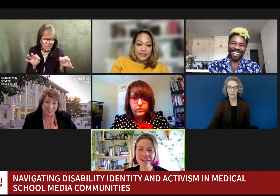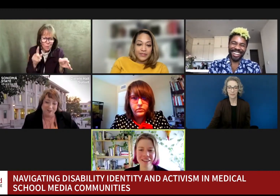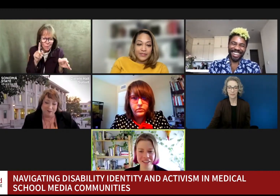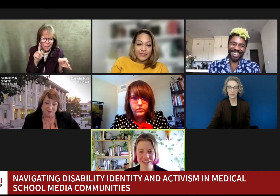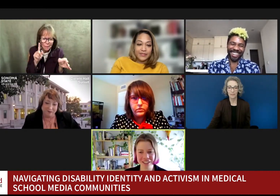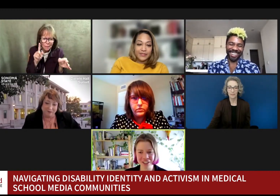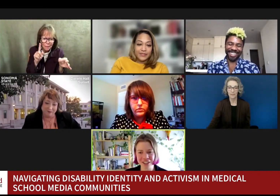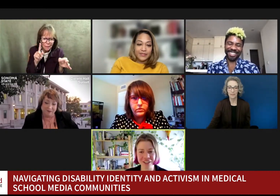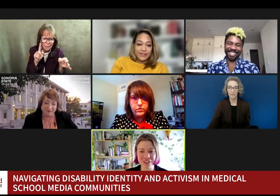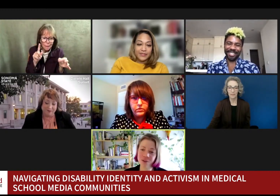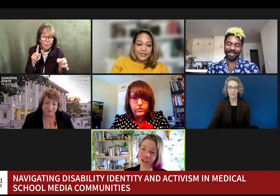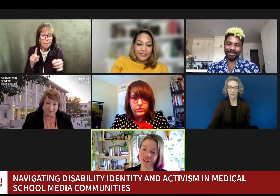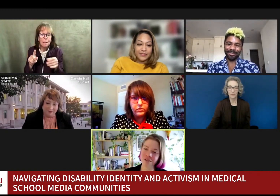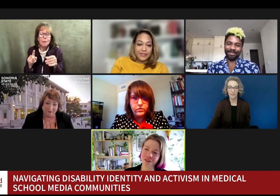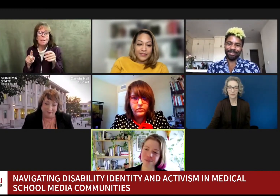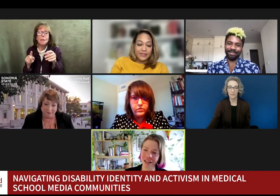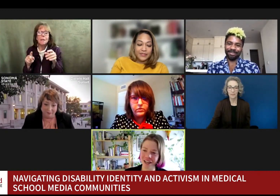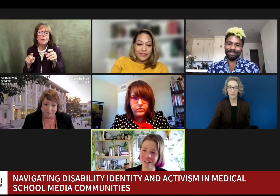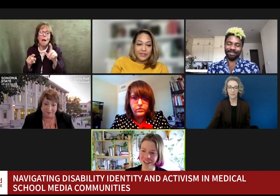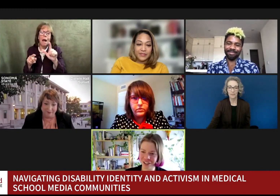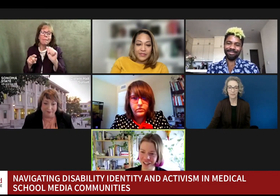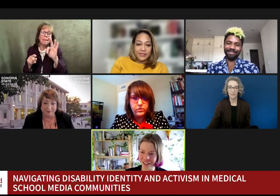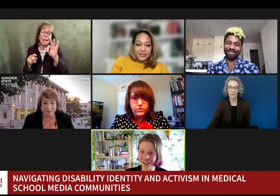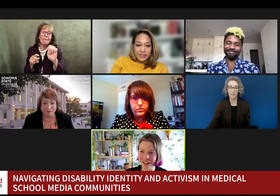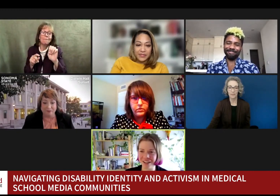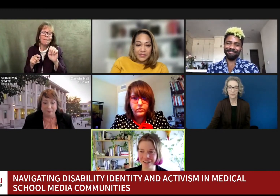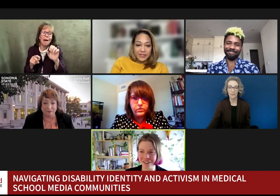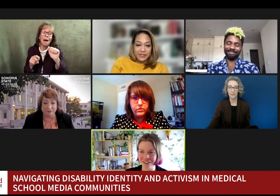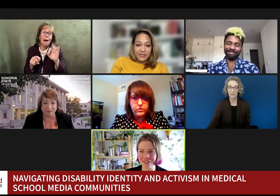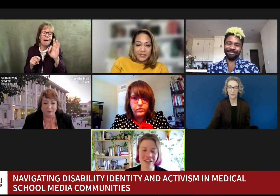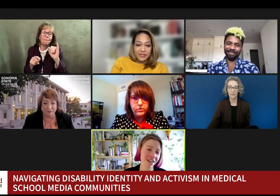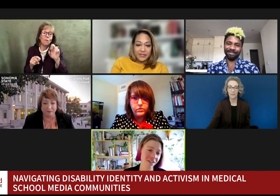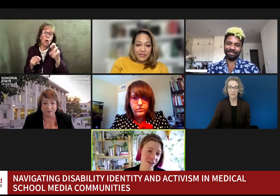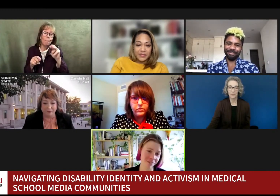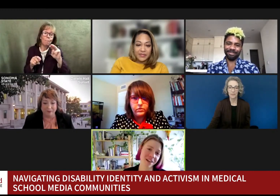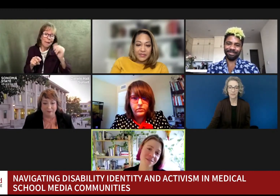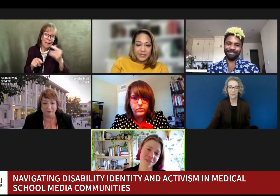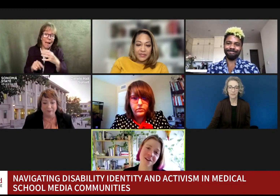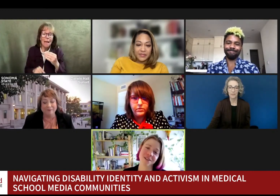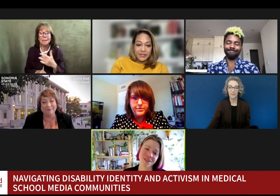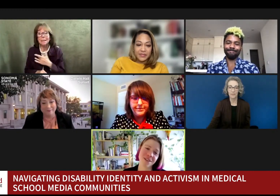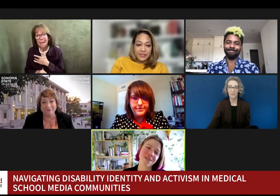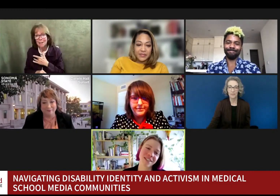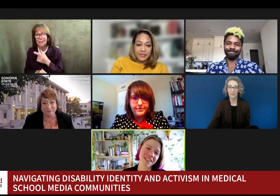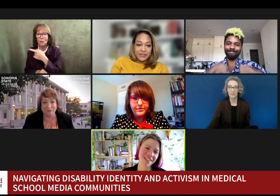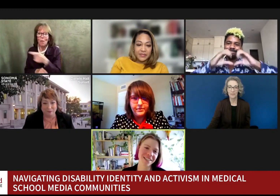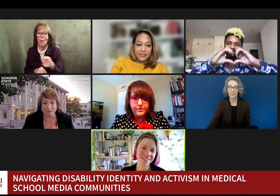That the session is so life affirming and touching, and they're sending a lot of love to all of you.